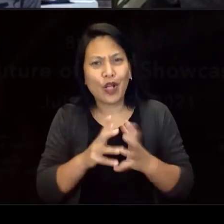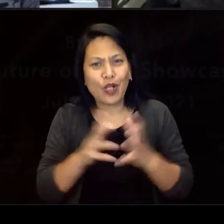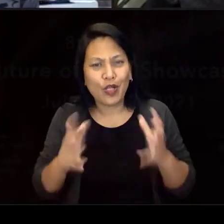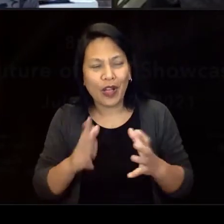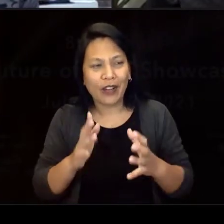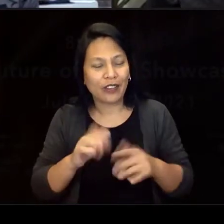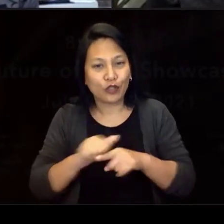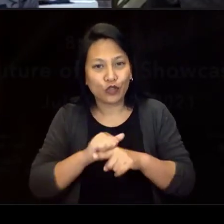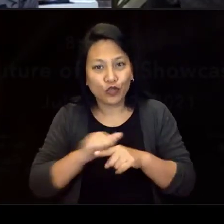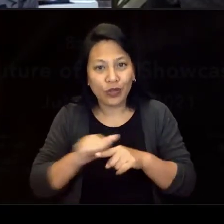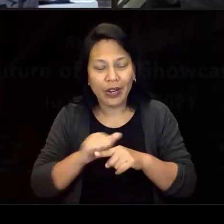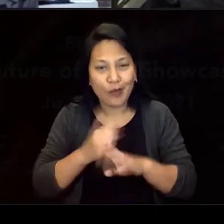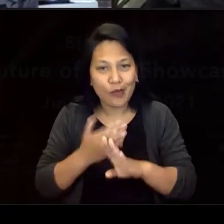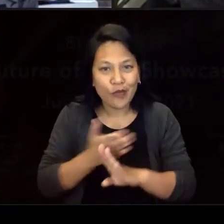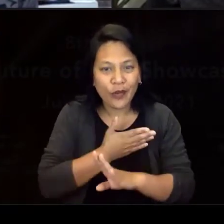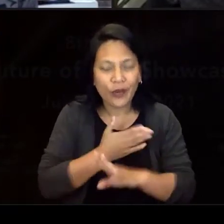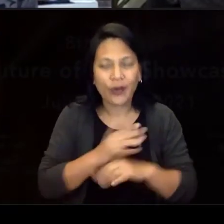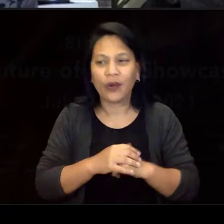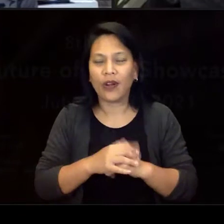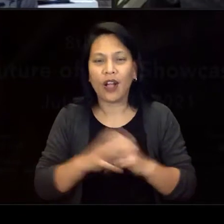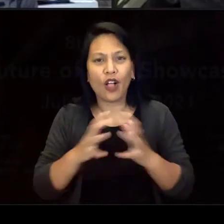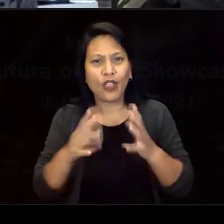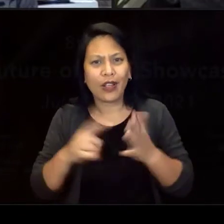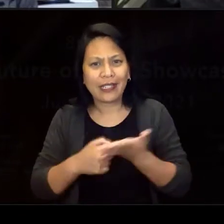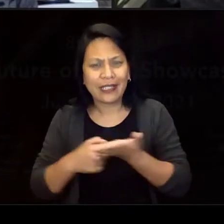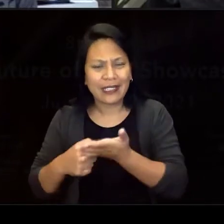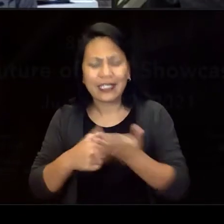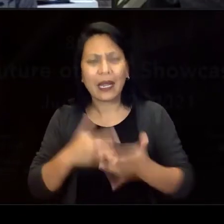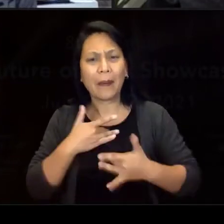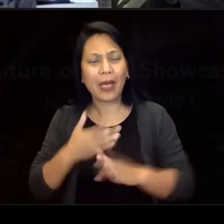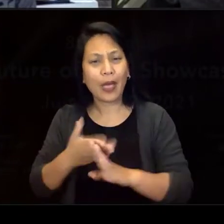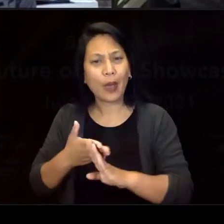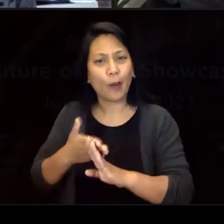training and conversations is pre-production right? Like what is the production bringing?